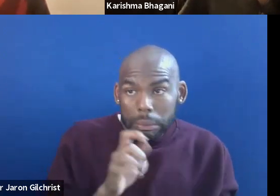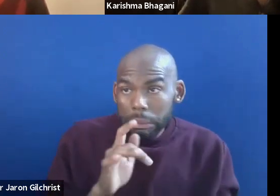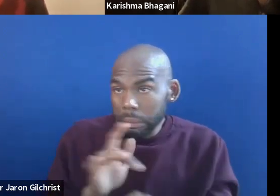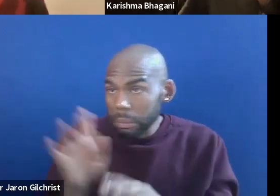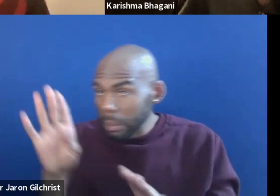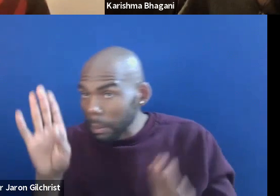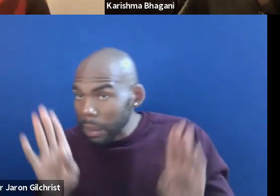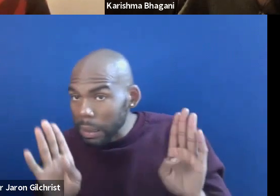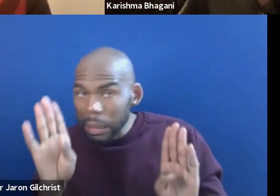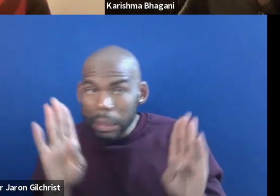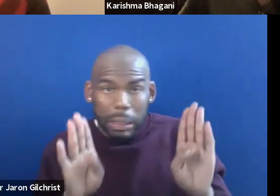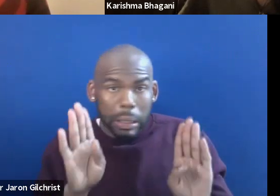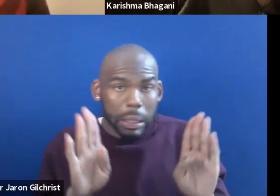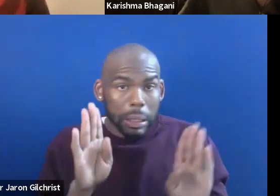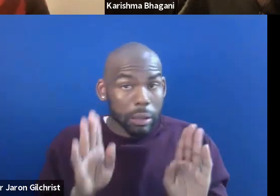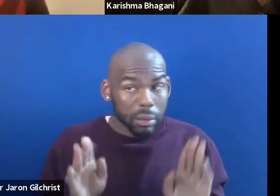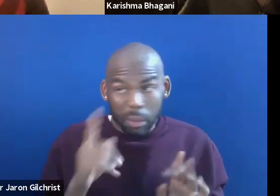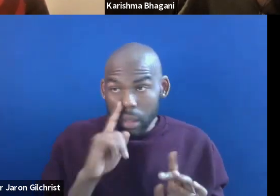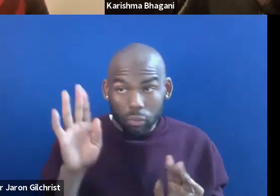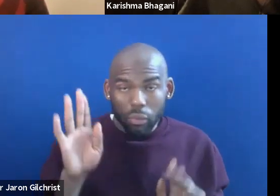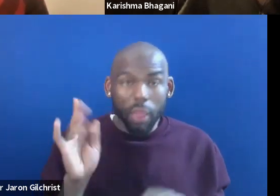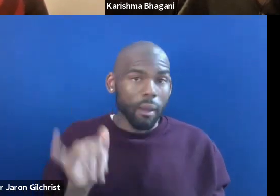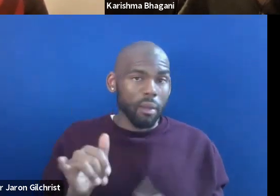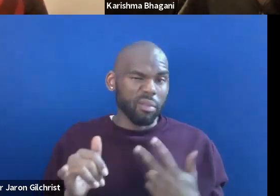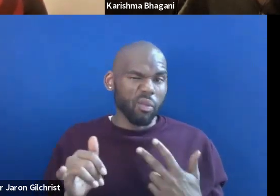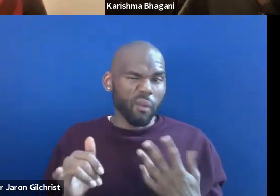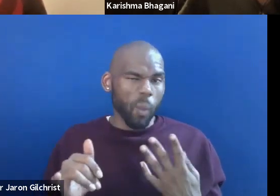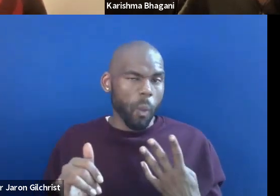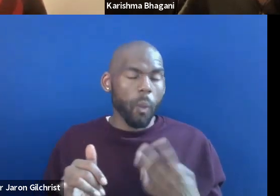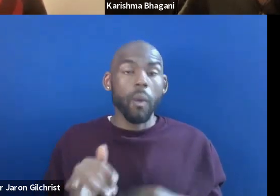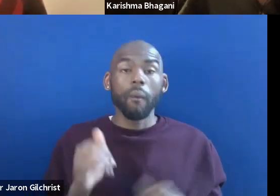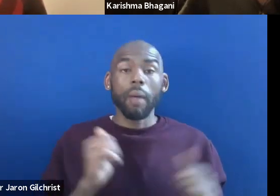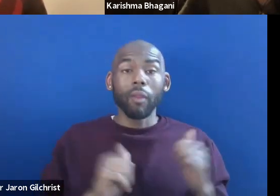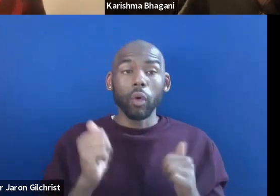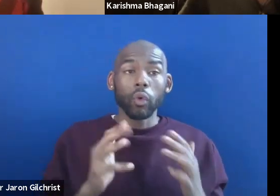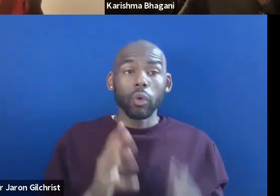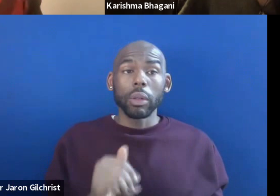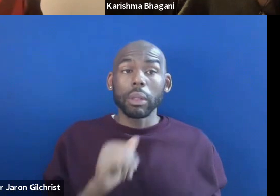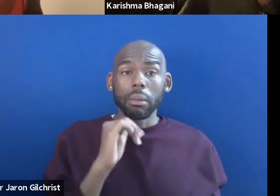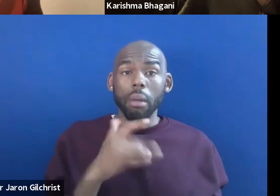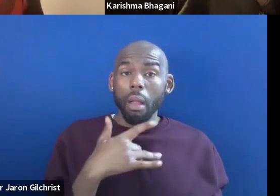So, and what I mean is theaters currently or not so much or for the past few years